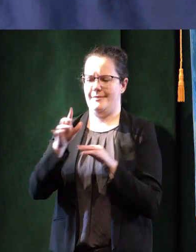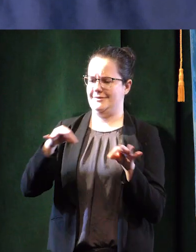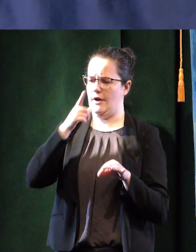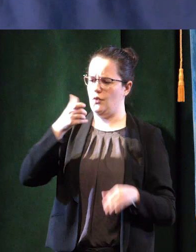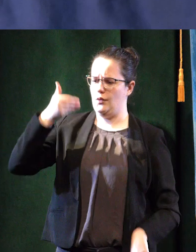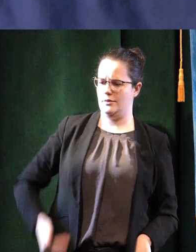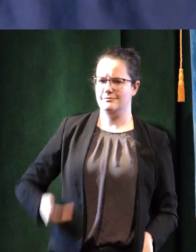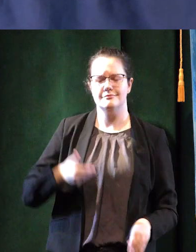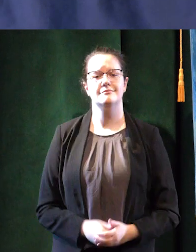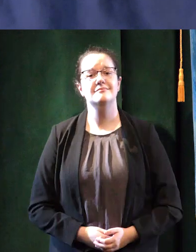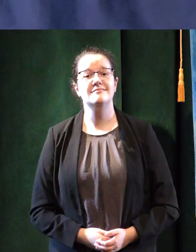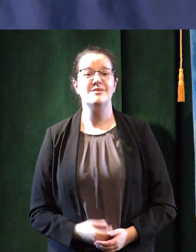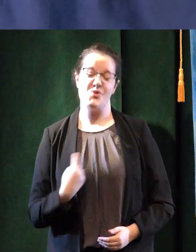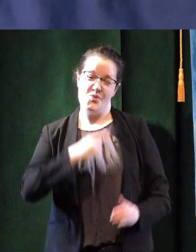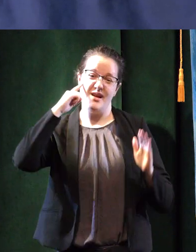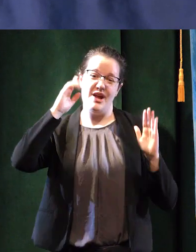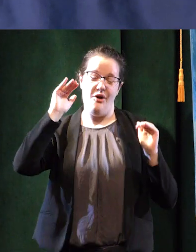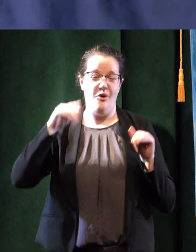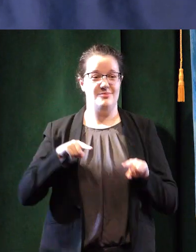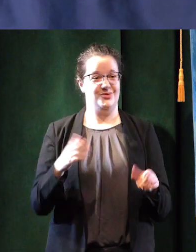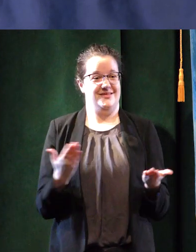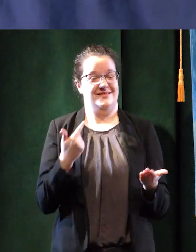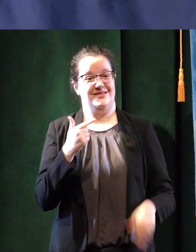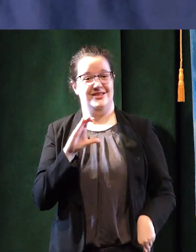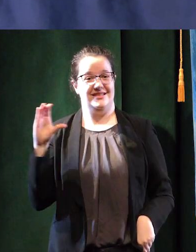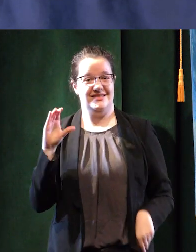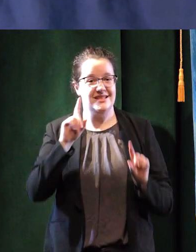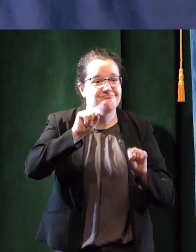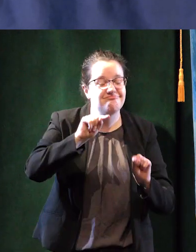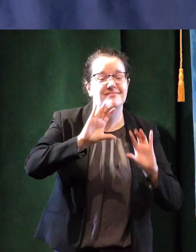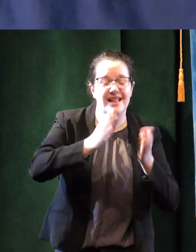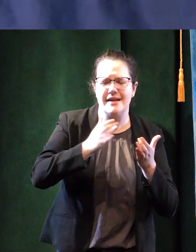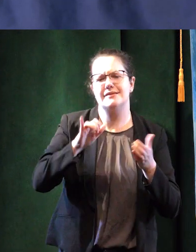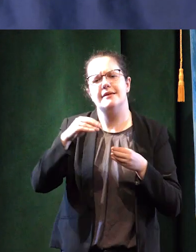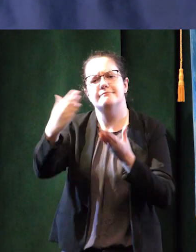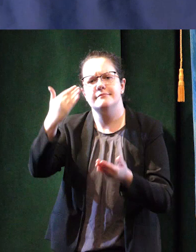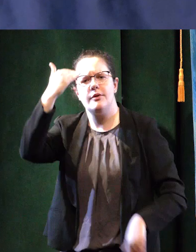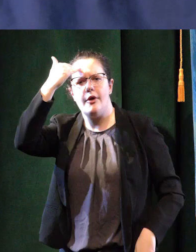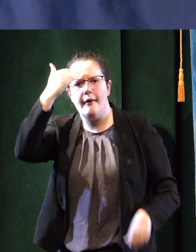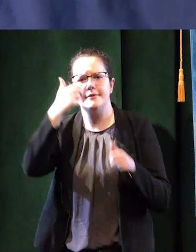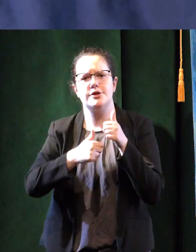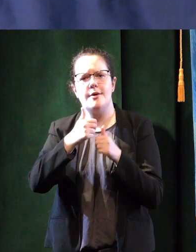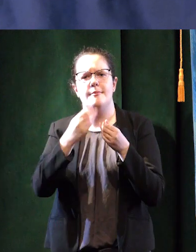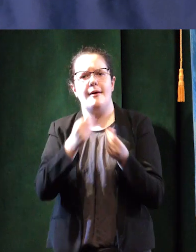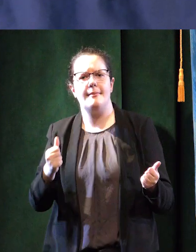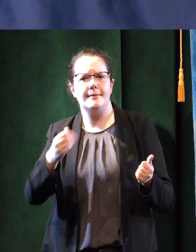hope the time you've spent in Genesys classrooms have given you the knowledge and the problem-solving skills needed to handle the challenges you will encounter